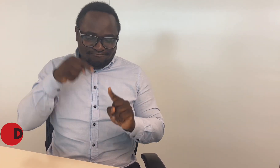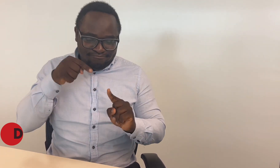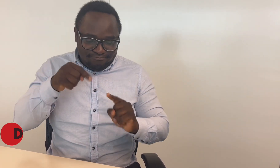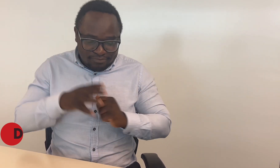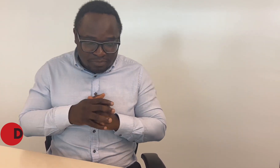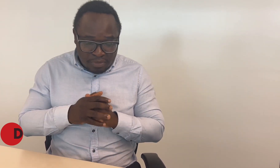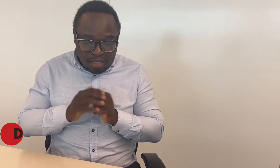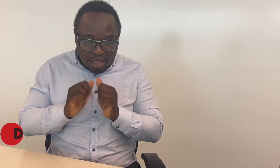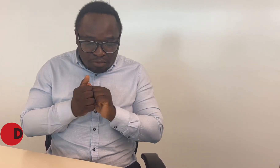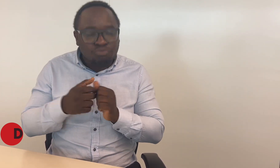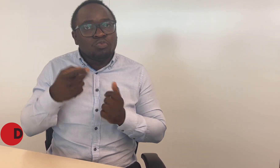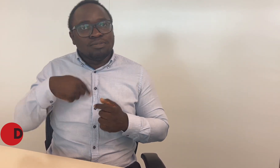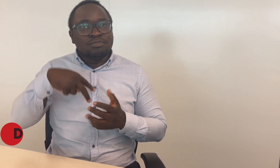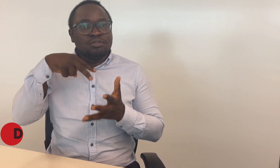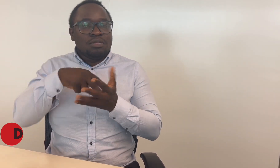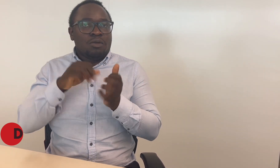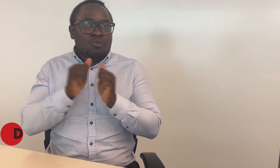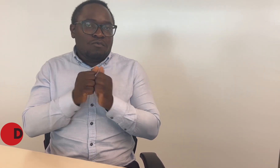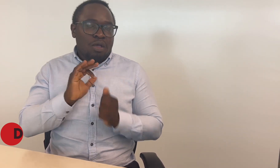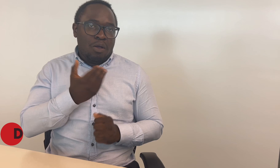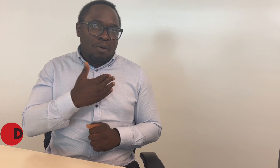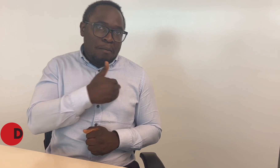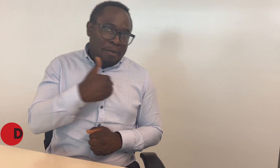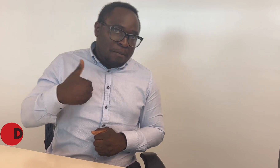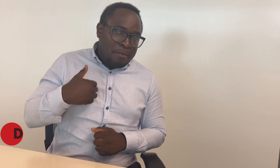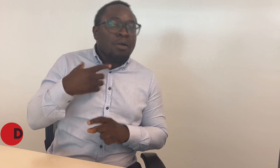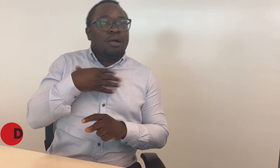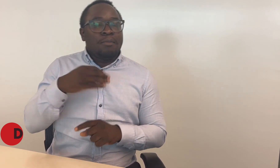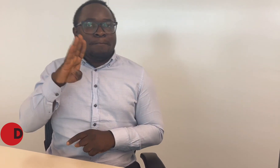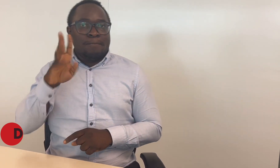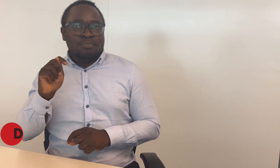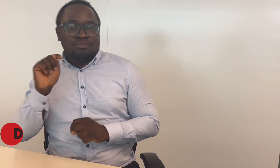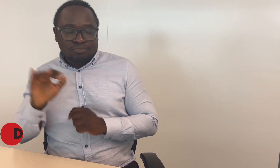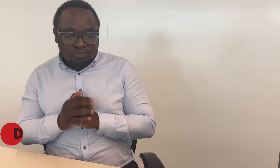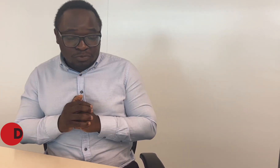We should find ways to resolve this dispute and we stand together with our members.